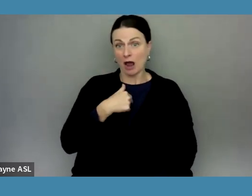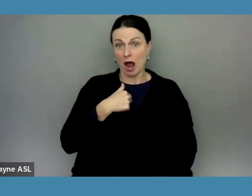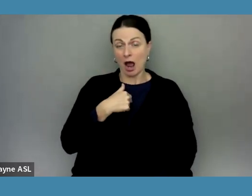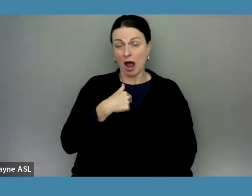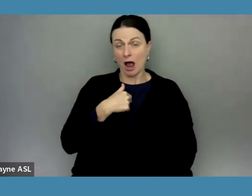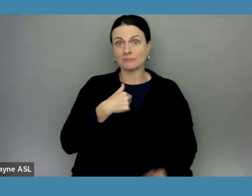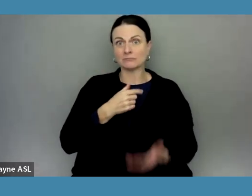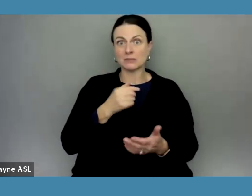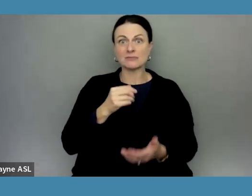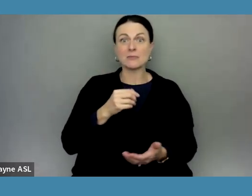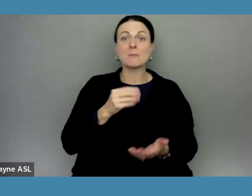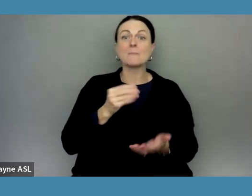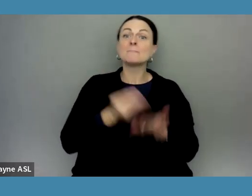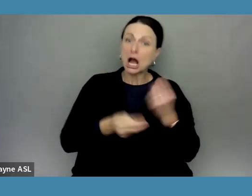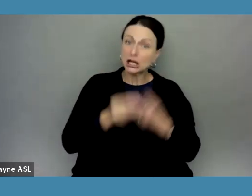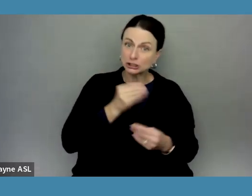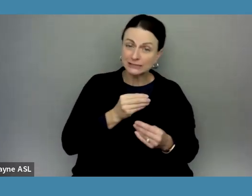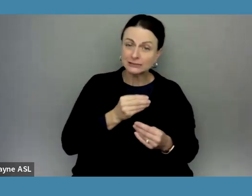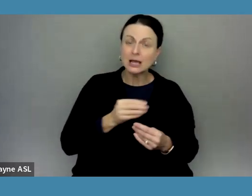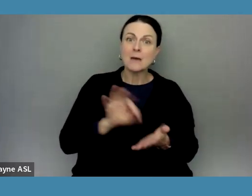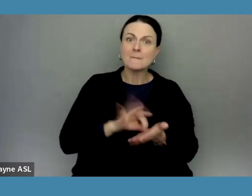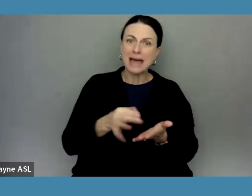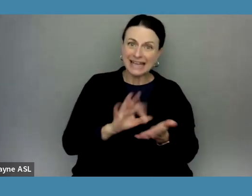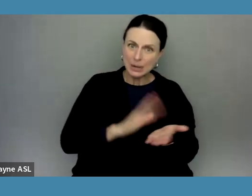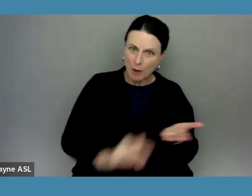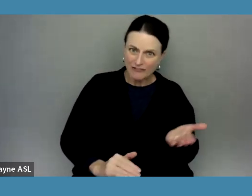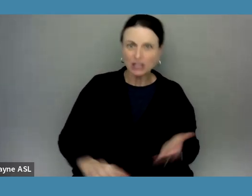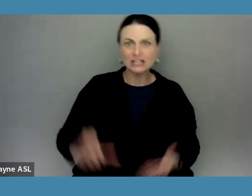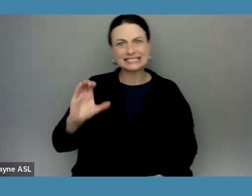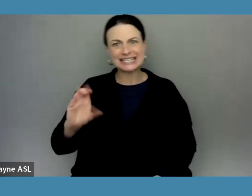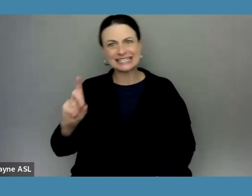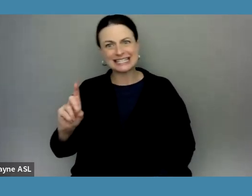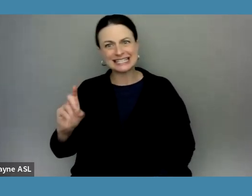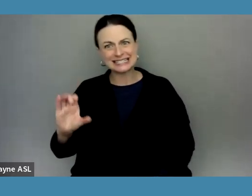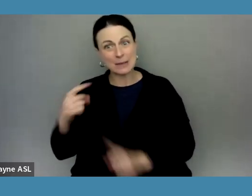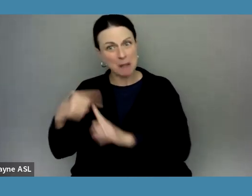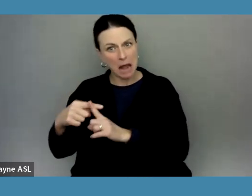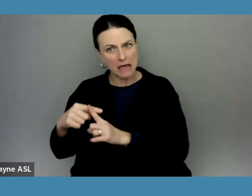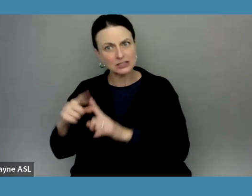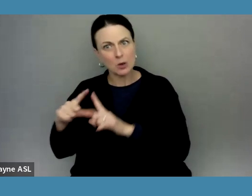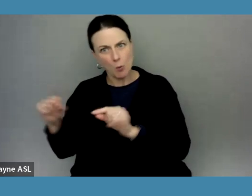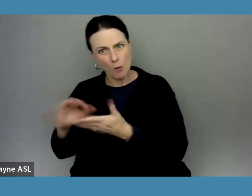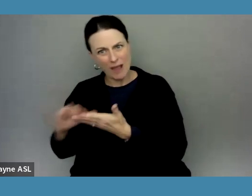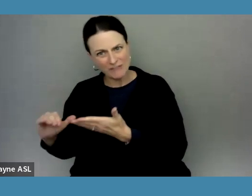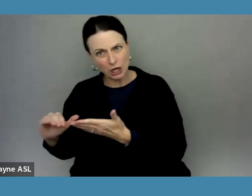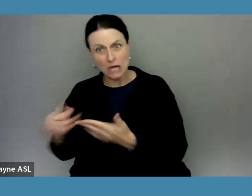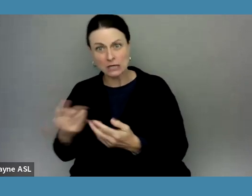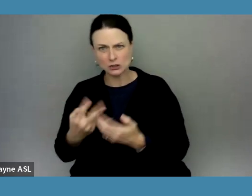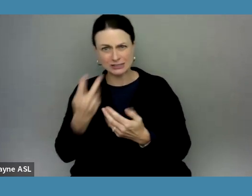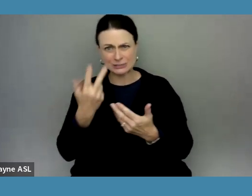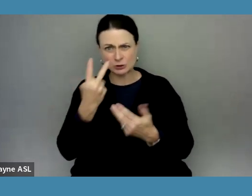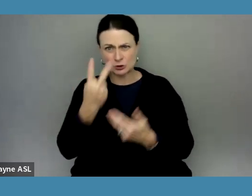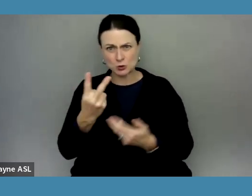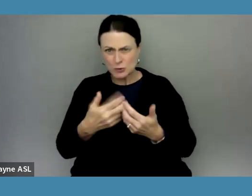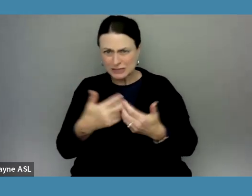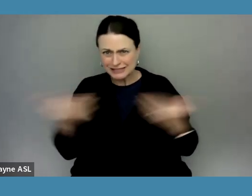and CDC+ waivers are two different waivers. My question is, would I submit a hearing with OFH